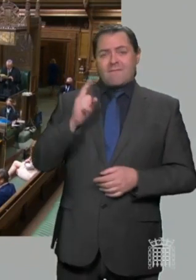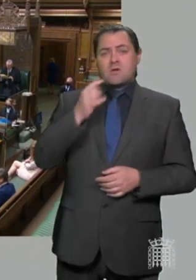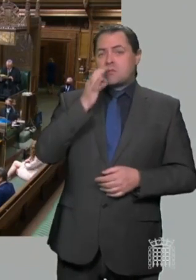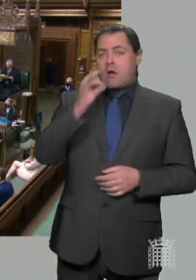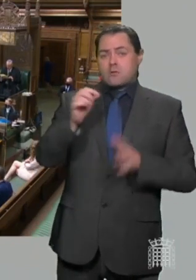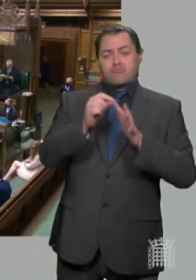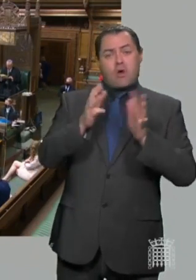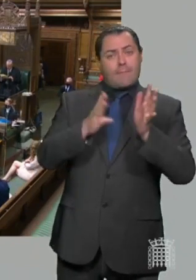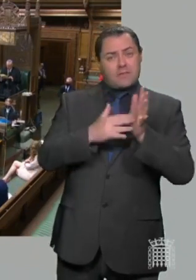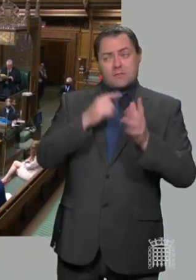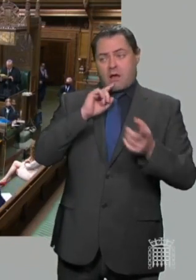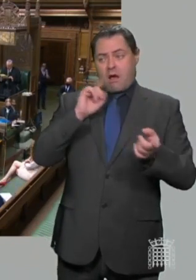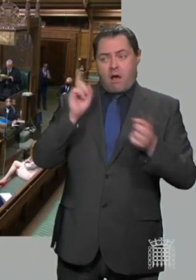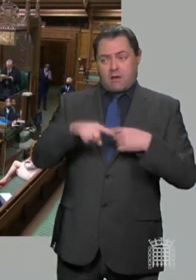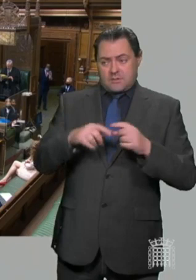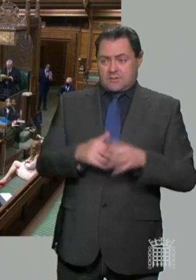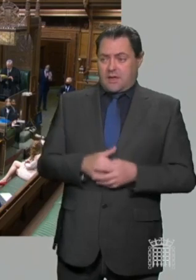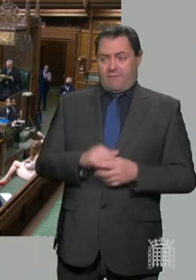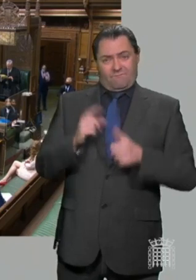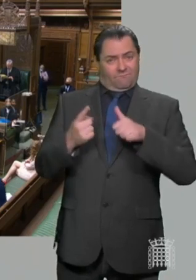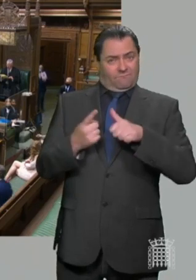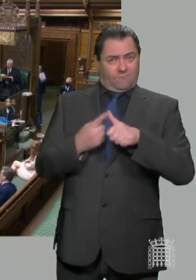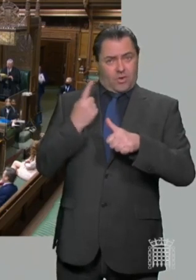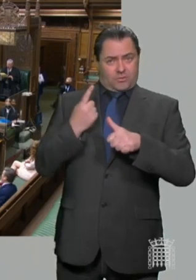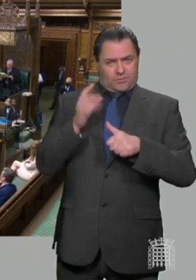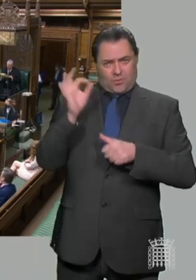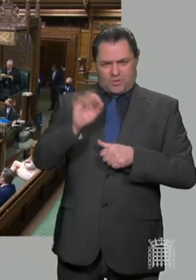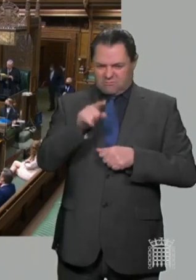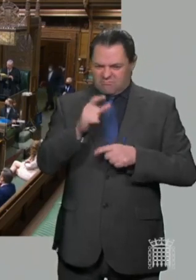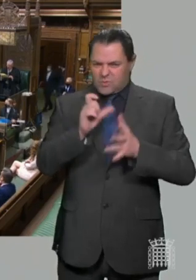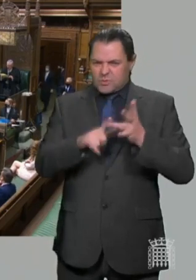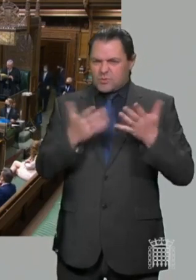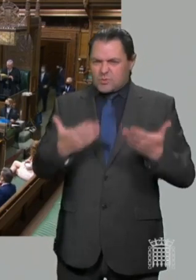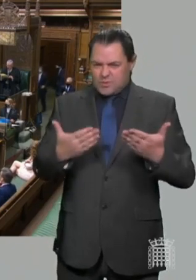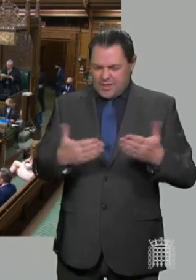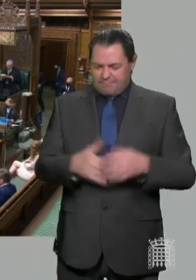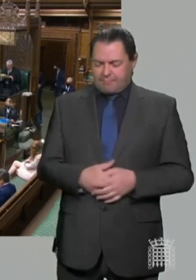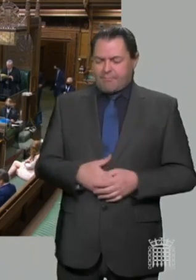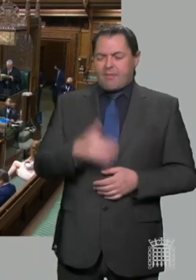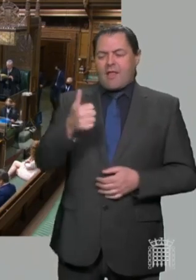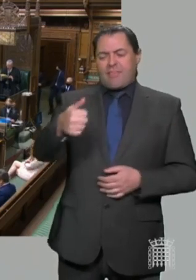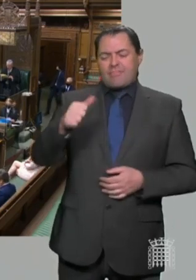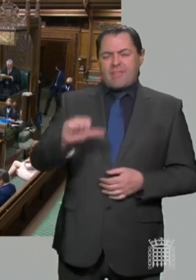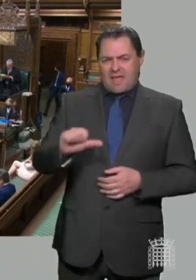Engagements >> Dr Dan Poulter (Central Suffolk and North Ipswich) (Con) If he will list his official